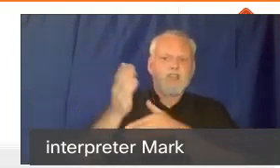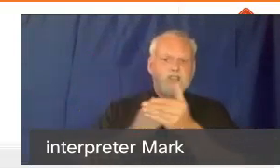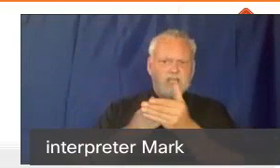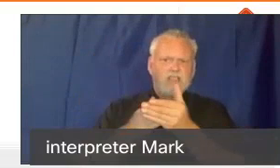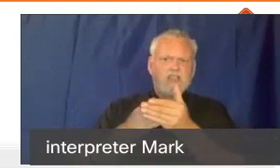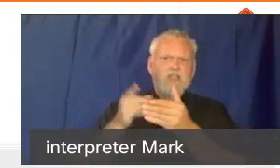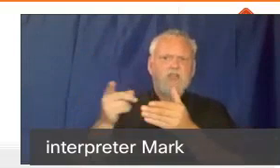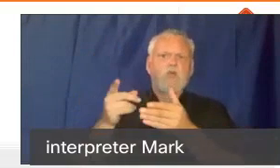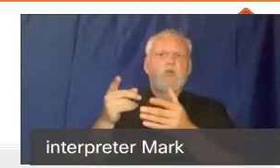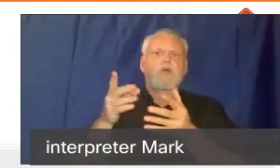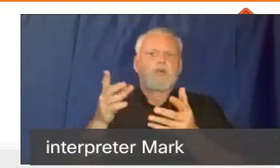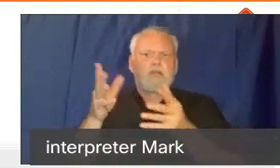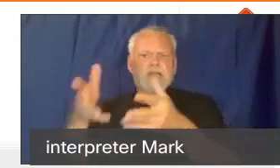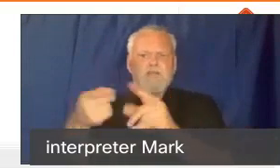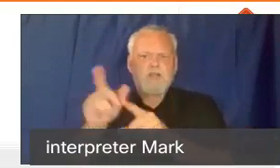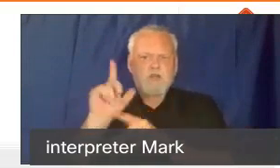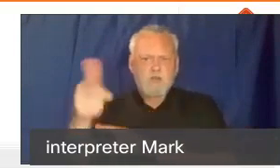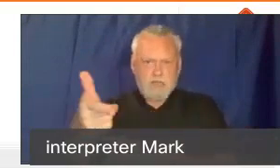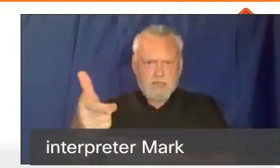I think that was in reference to.